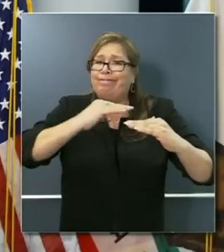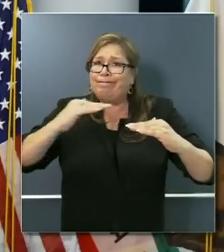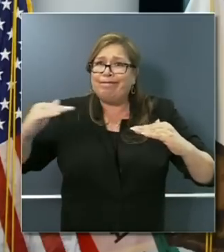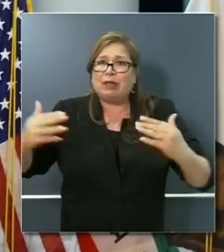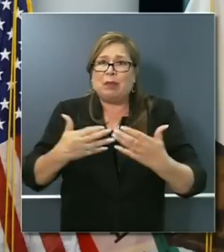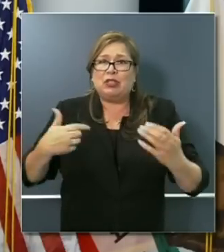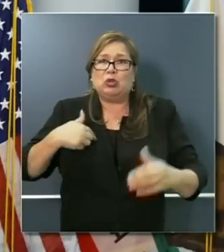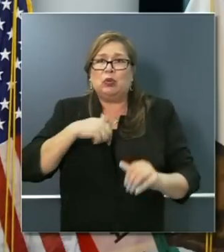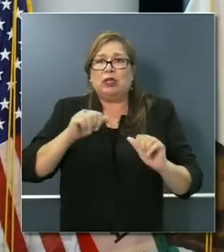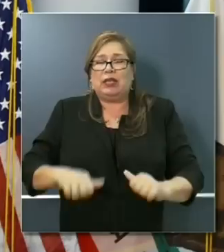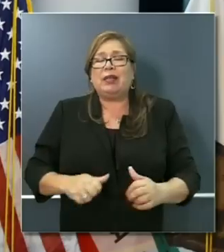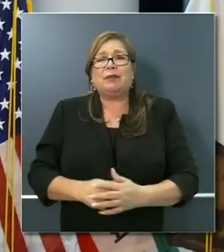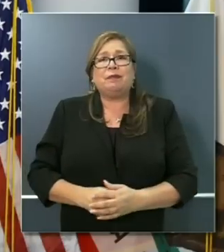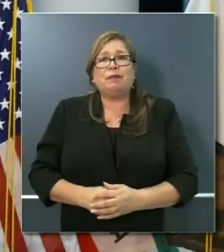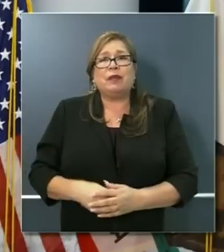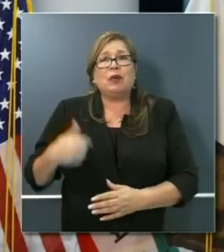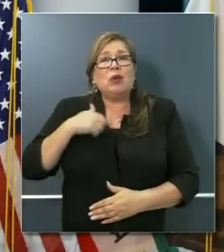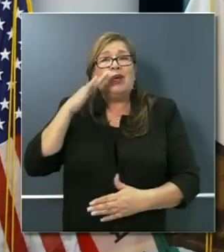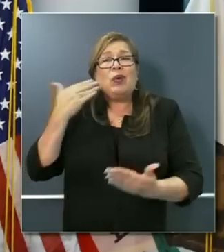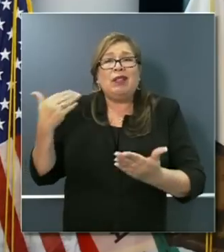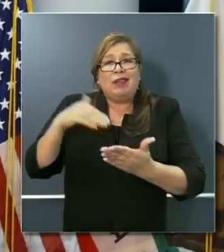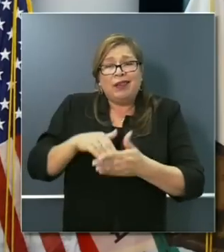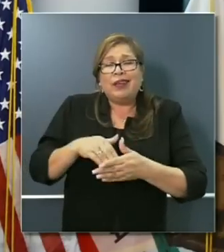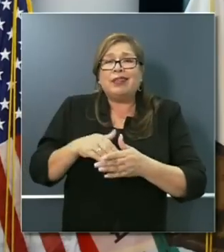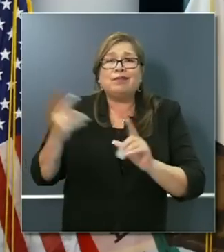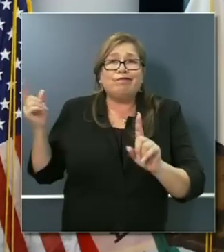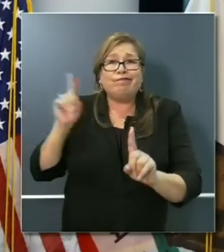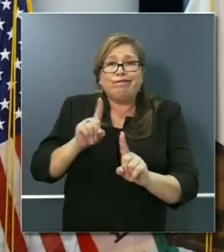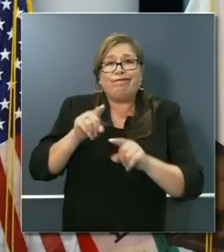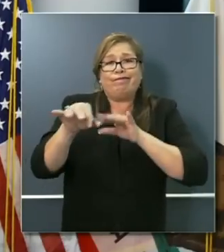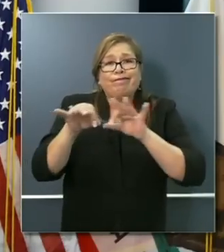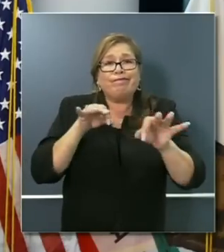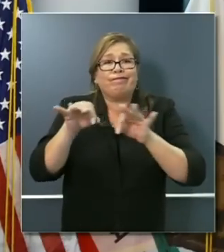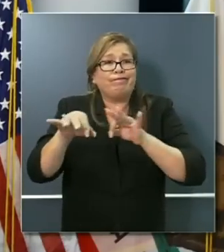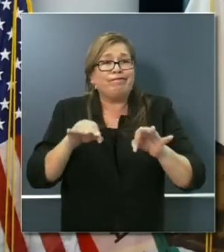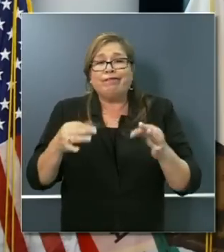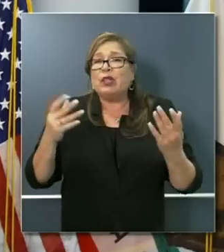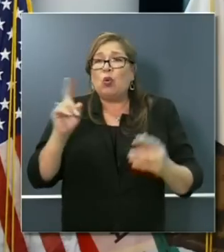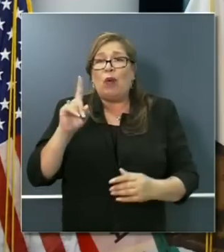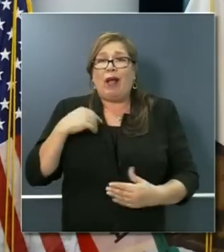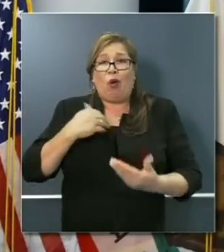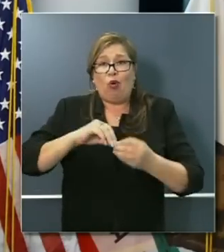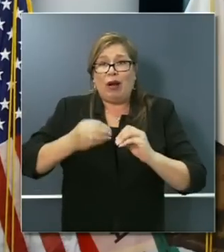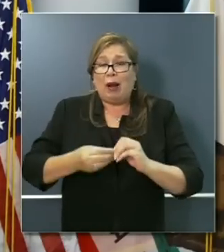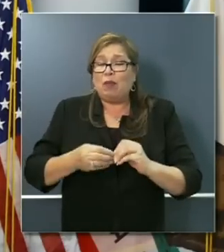POWER TO ENSURE THAT WE KEEP THIS LINE AS FLAT AS WE CAN AND CONTINUE TO SUPPORT OUR COMMUNITIES IN THAT EFFORT. WE WILL CONTINUE TO BE ABLE TO